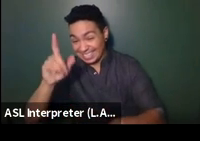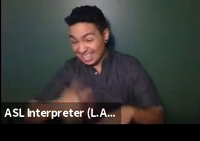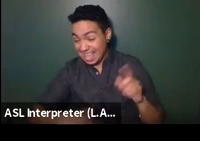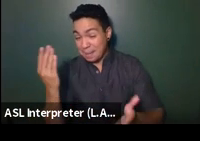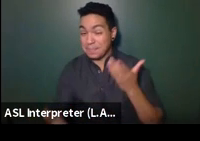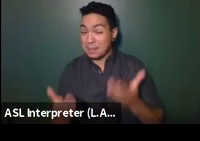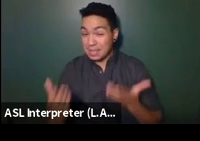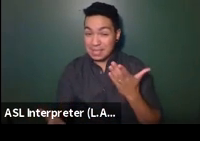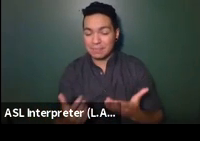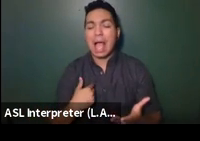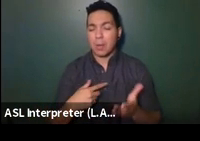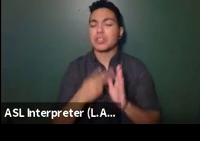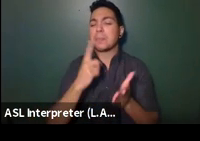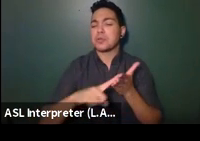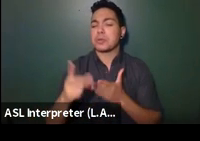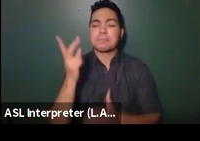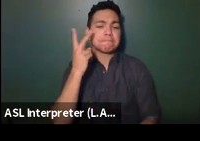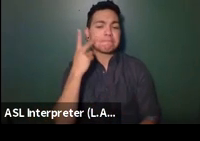ESD 189 - Amy Colburn: We might check on that and see, am I just also be a